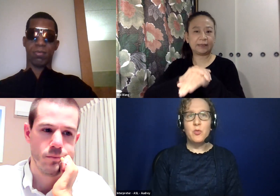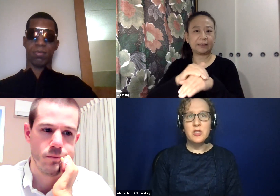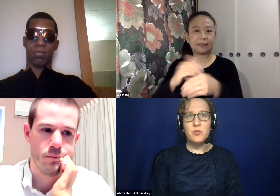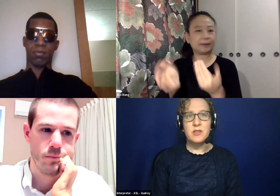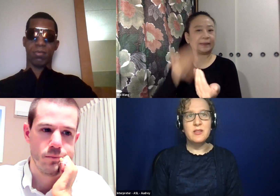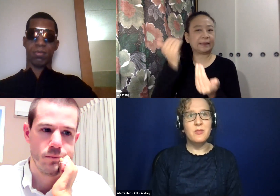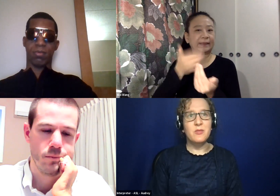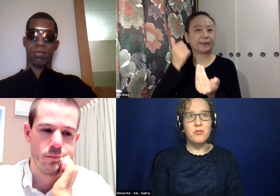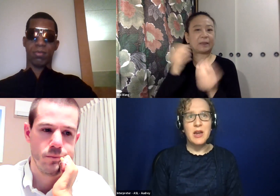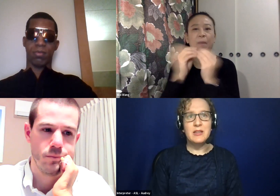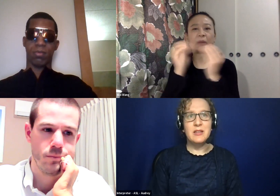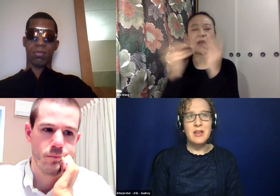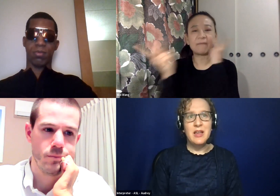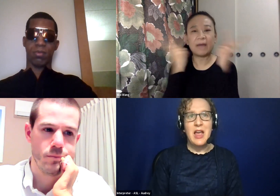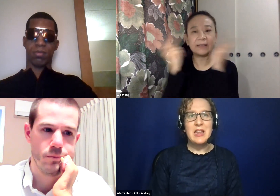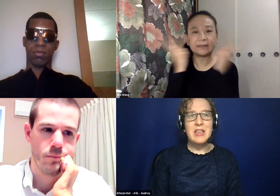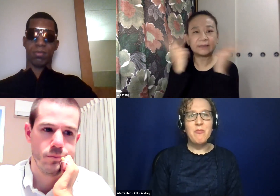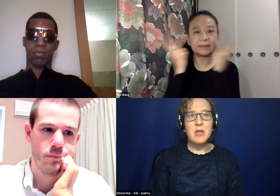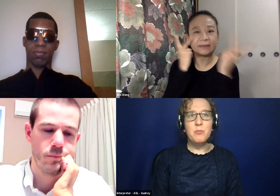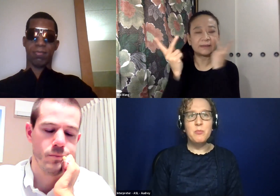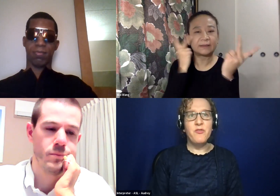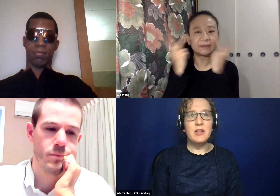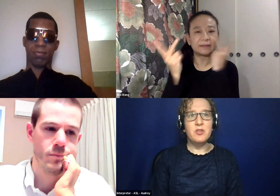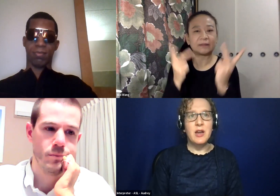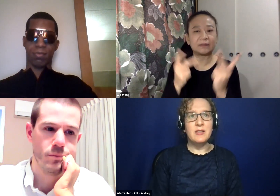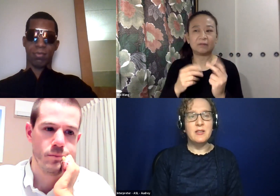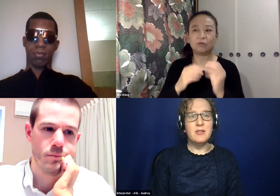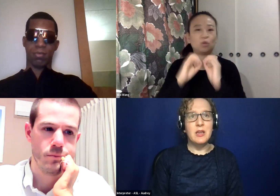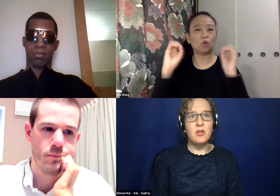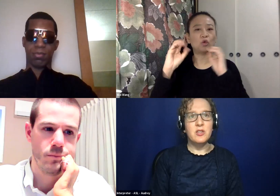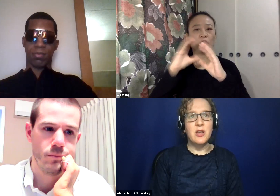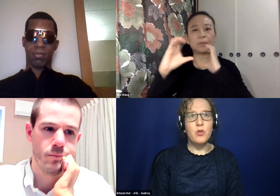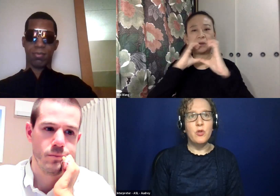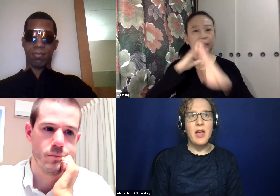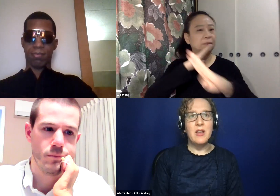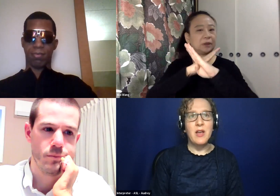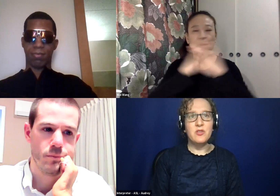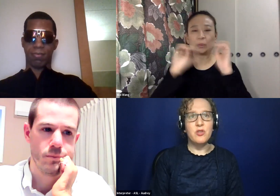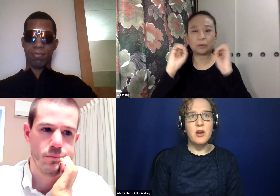the sign language was great, and it gave me much faster access to English that I would have had if